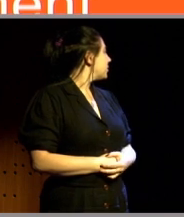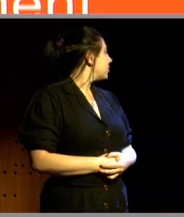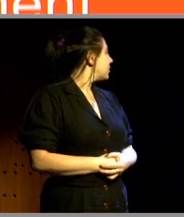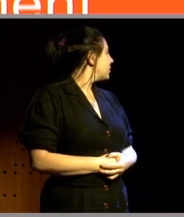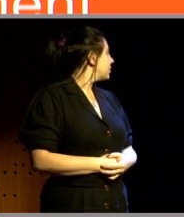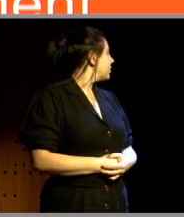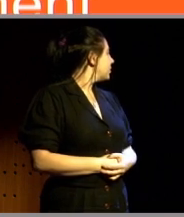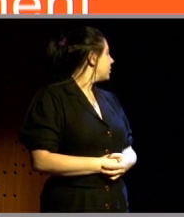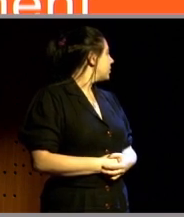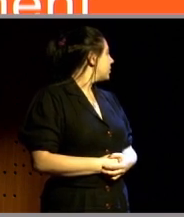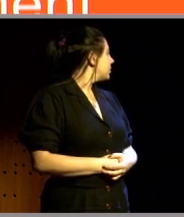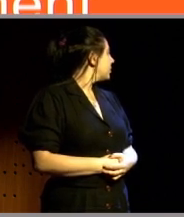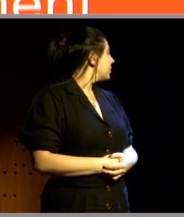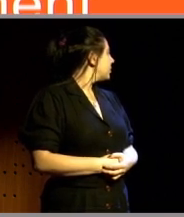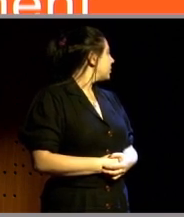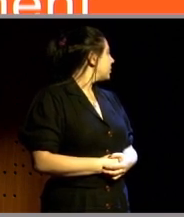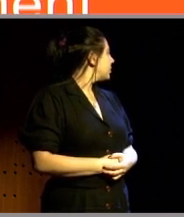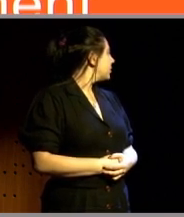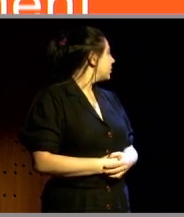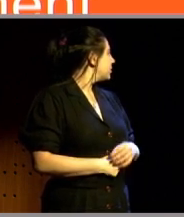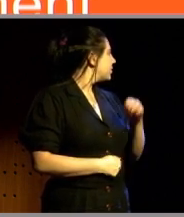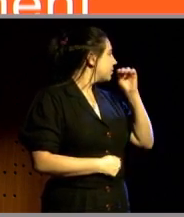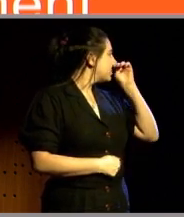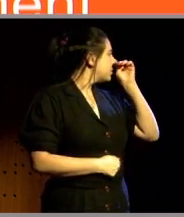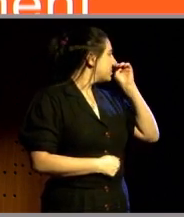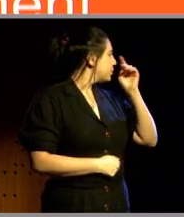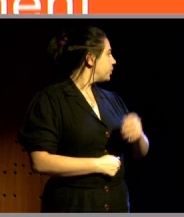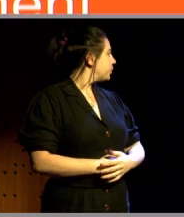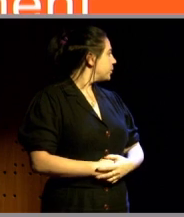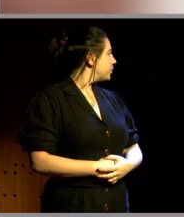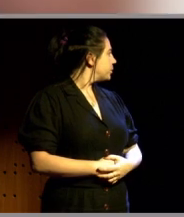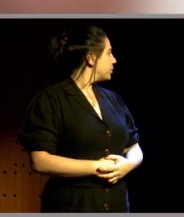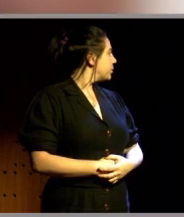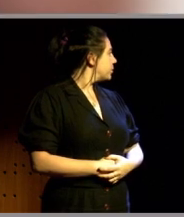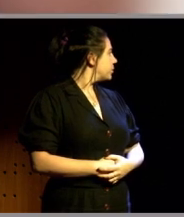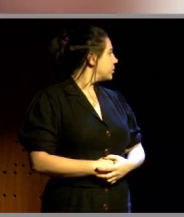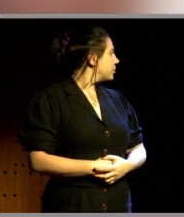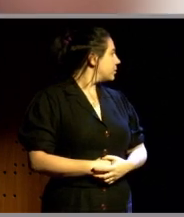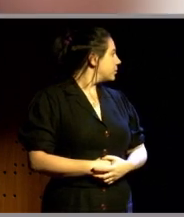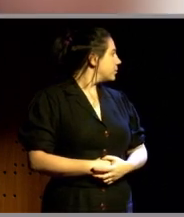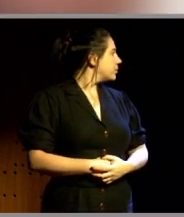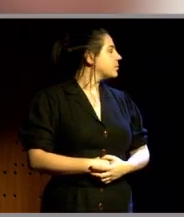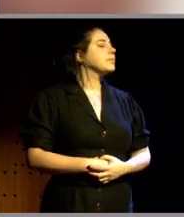Nations Emerging Career Development Award to Tibian Wyles. Tibian is a descendant from the Warrgamay, Girramay,